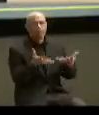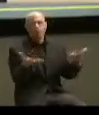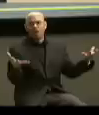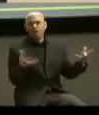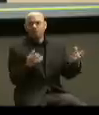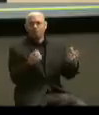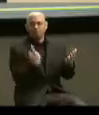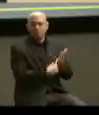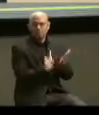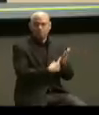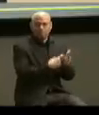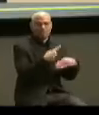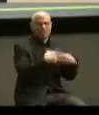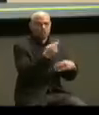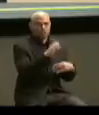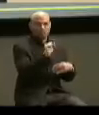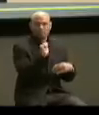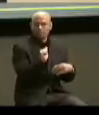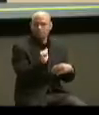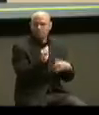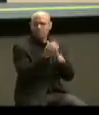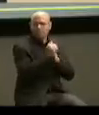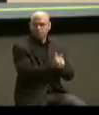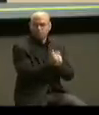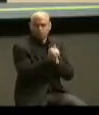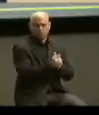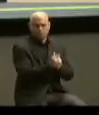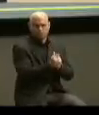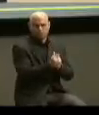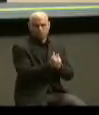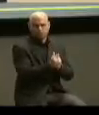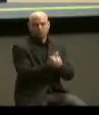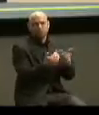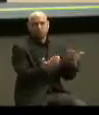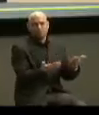YOU HAVE HEARD A LOT OF CONVERSATION FROM GSA REGIONAL